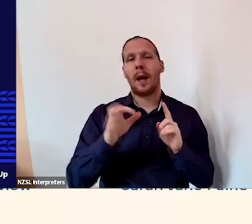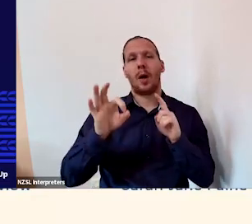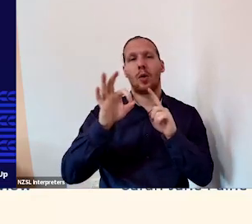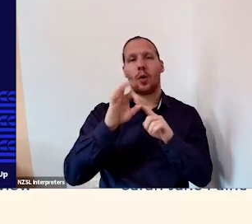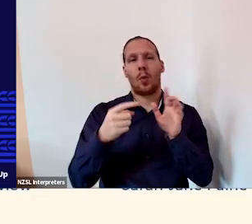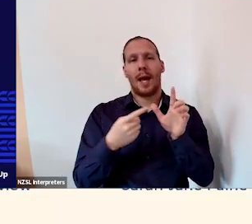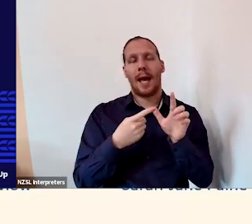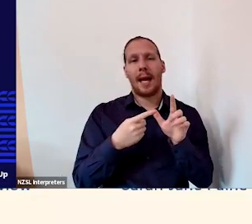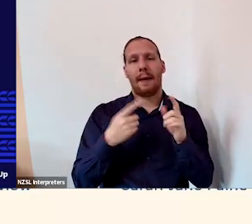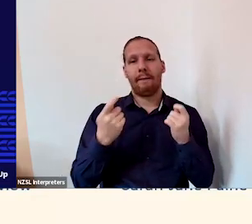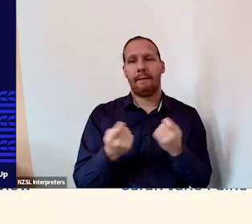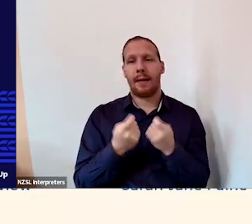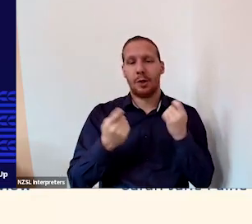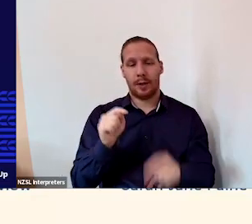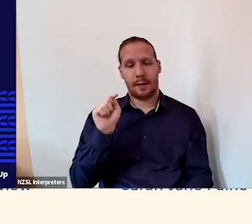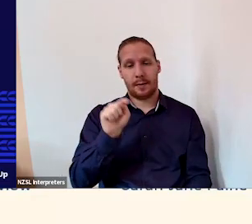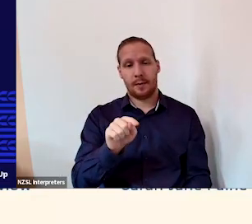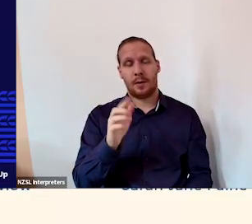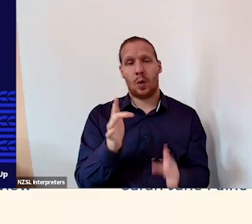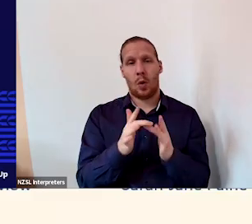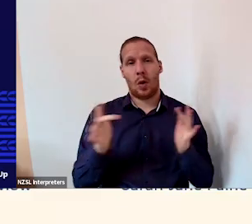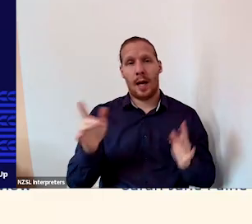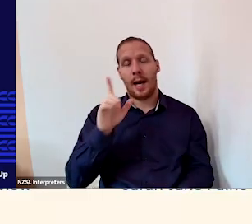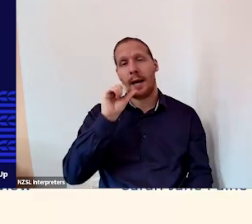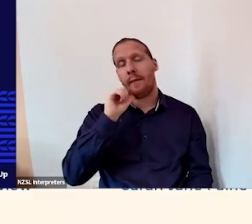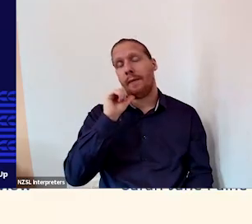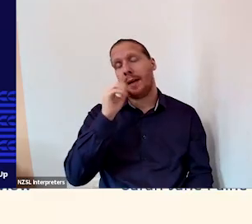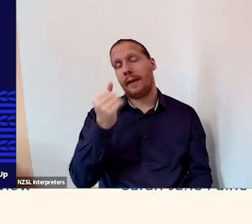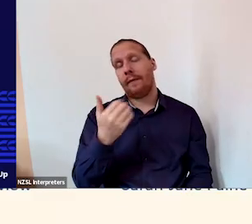now to ask any questions or to share any thoughts or reflections.